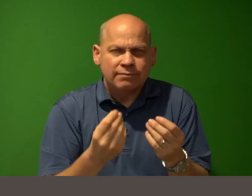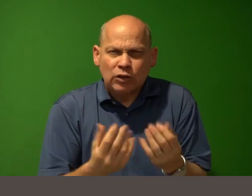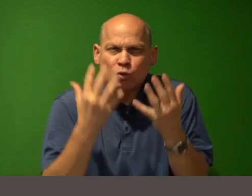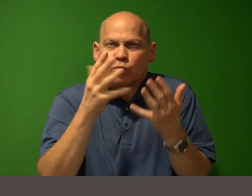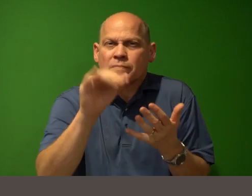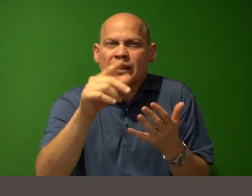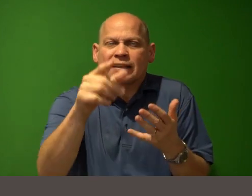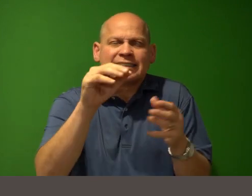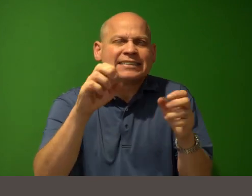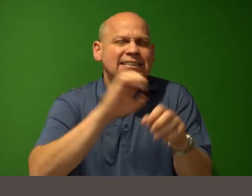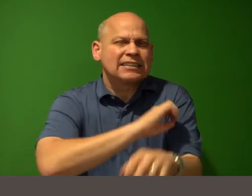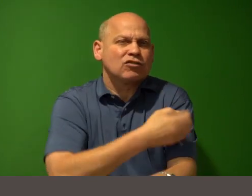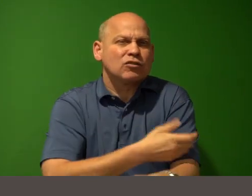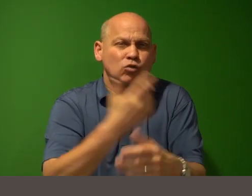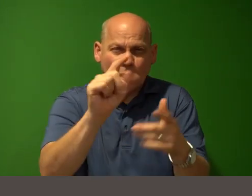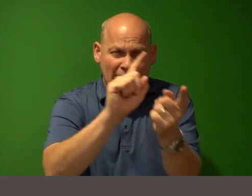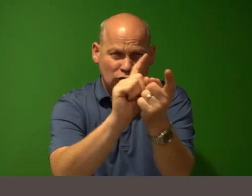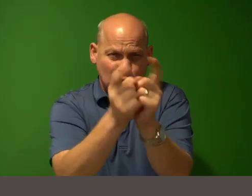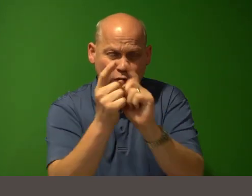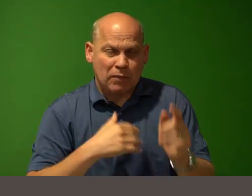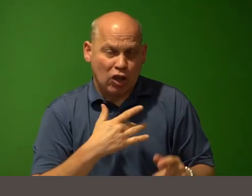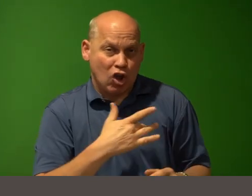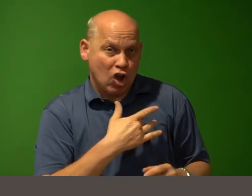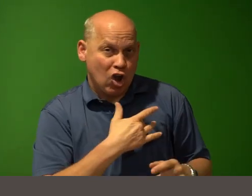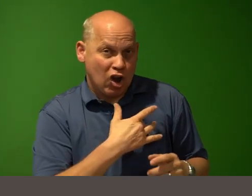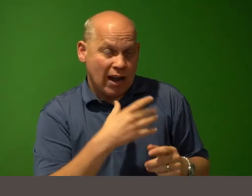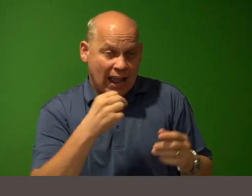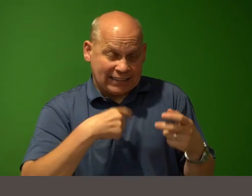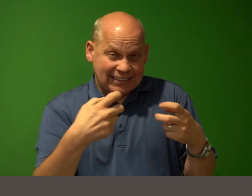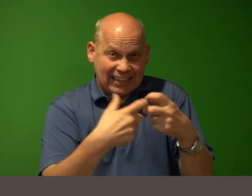So, let's convert my heartbeat and bioelectricity into music.